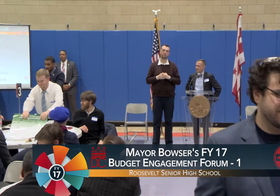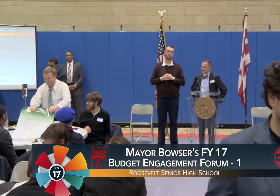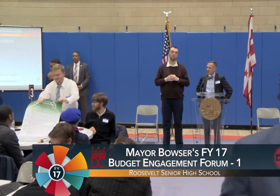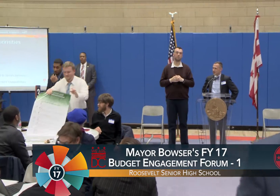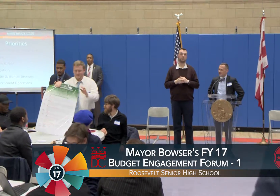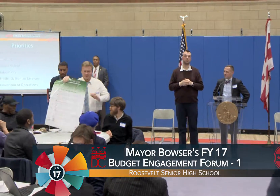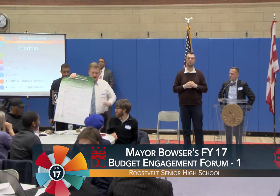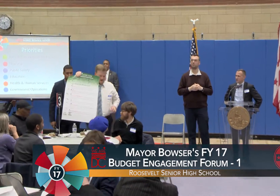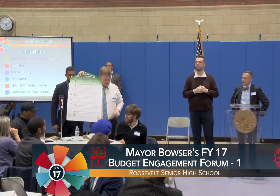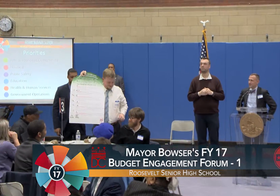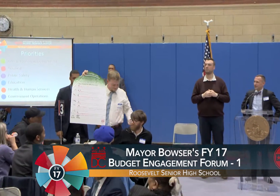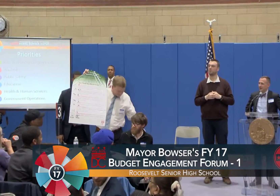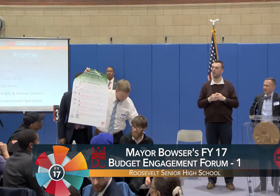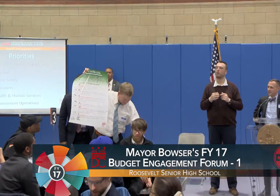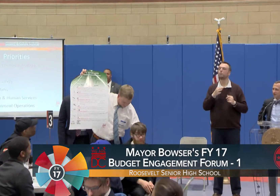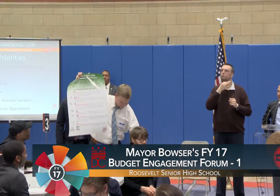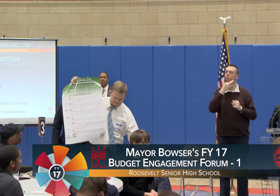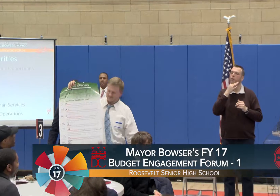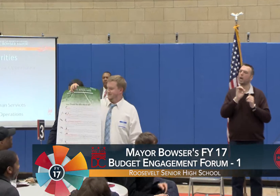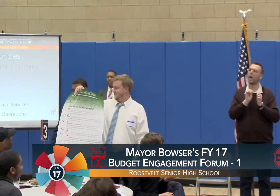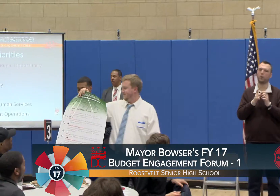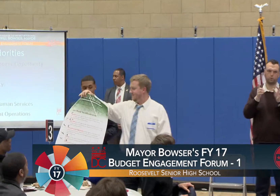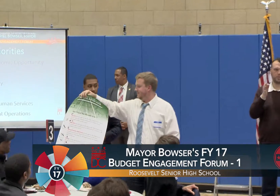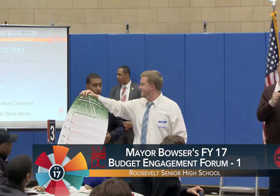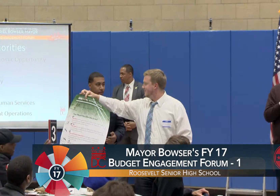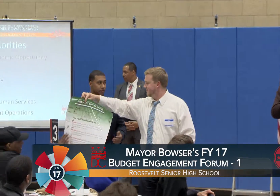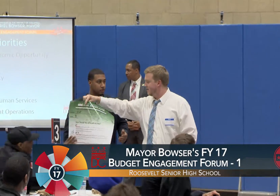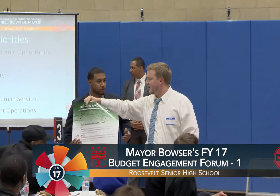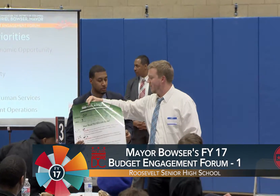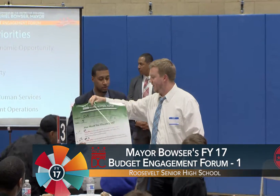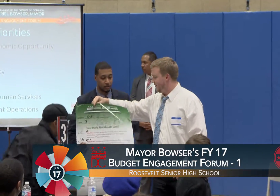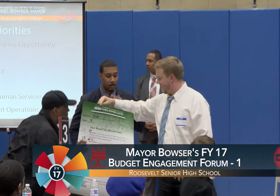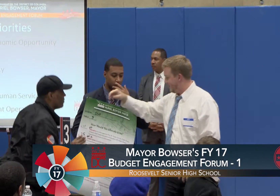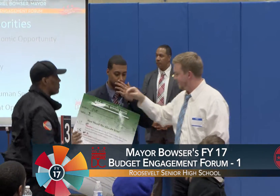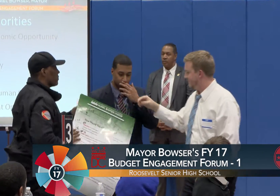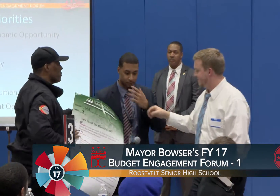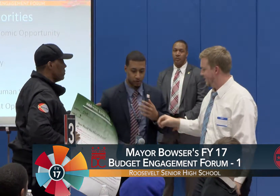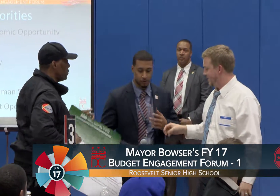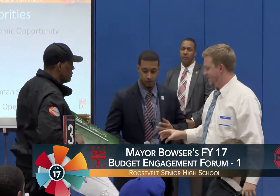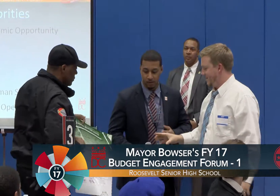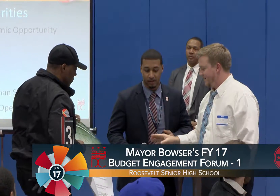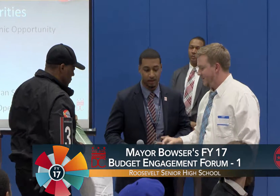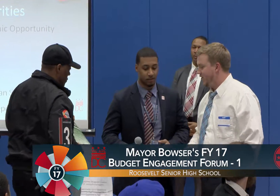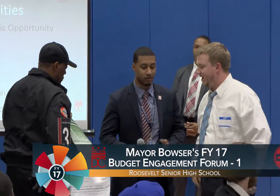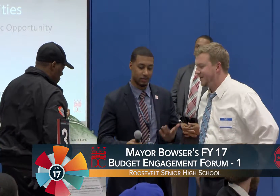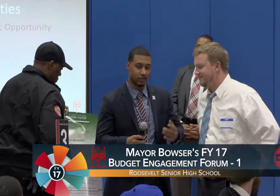LET'S HEAR HOW YOU ALLOCATED THE HUNDRED DOLLARS.